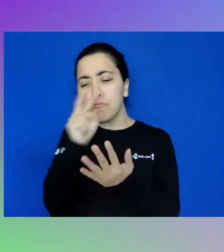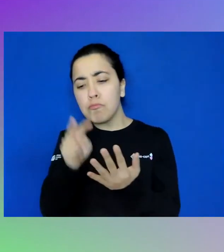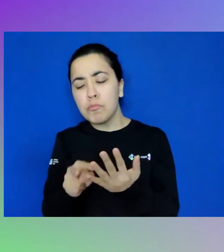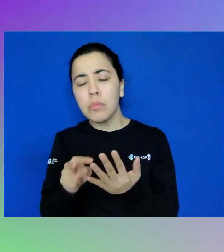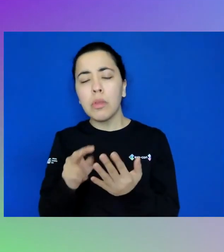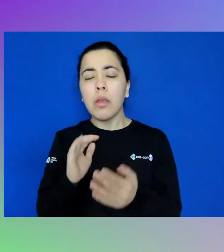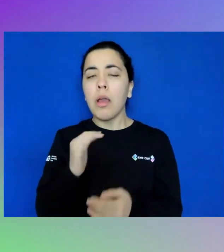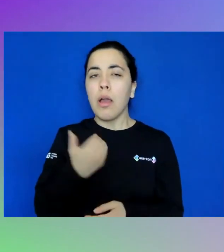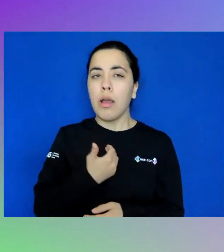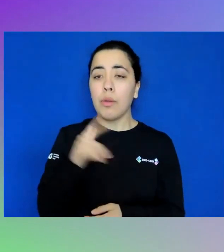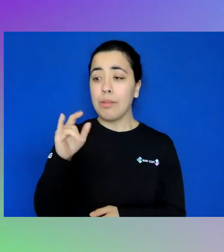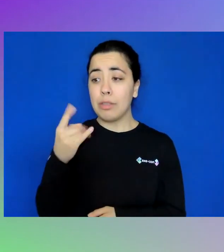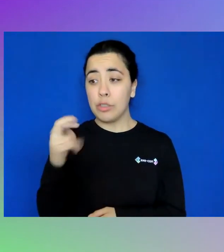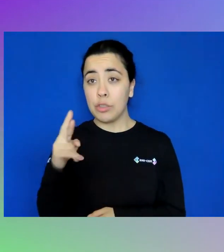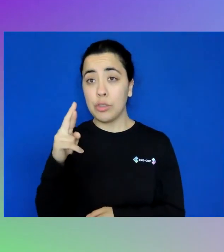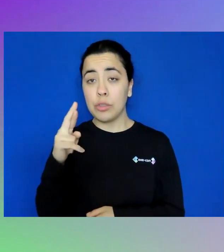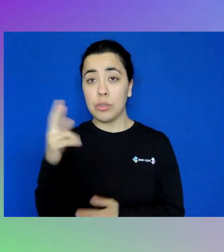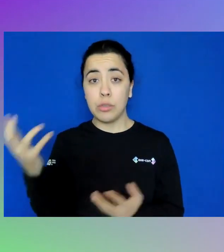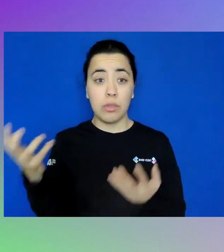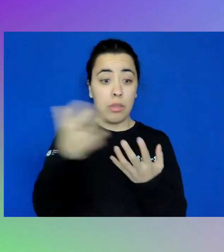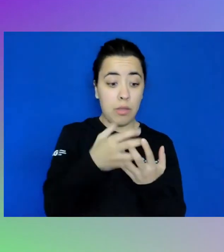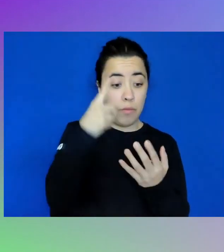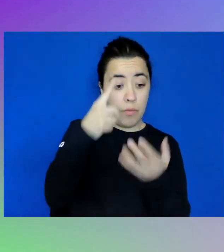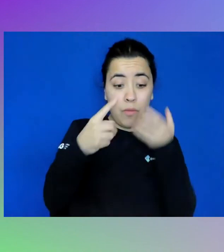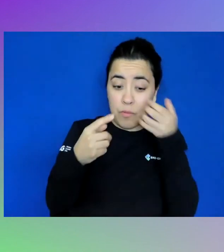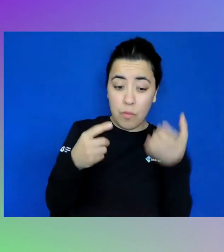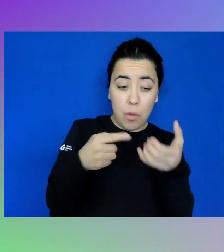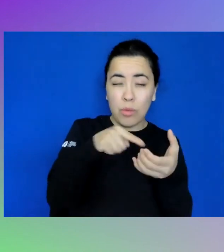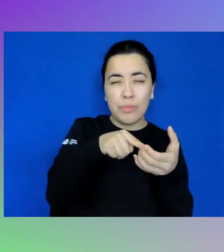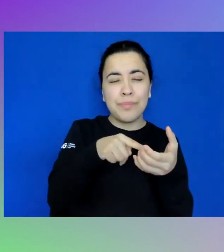components is not as detailed as it is for HTML components. Um,